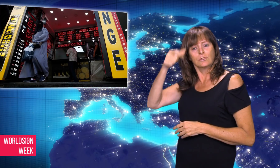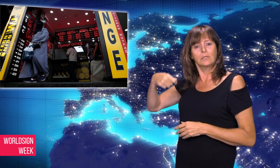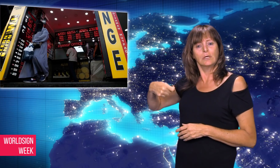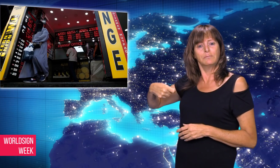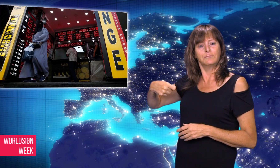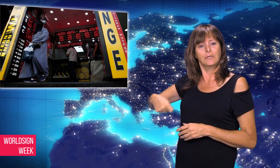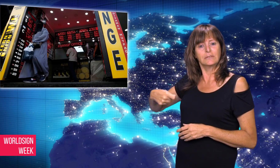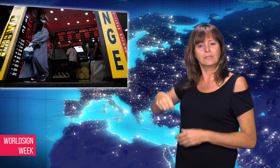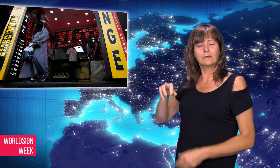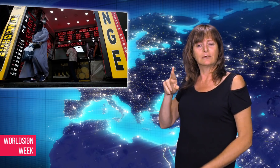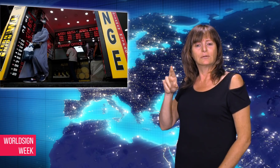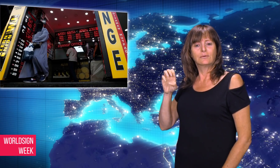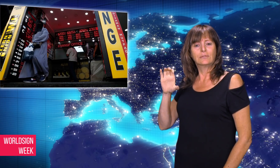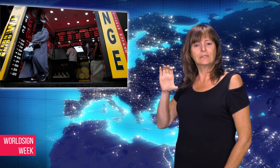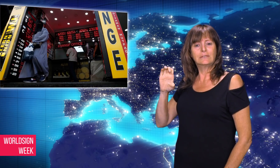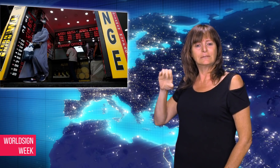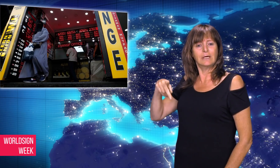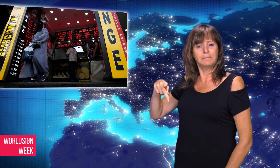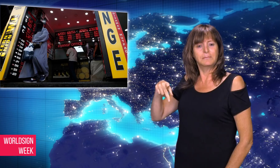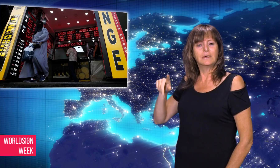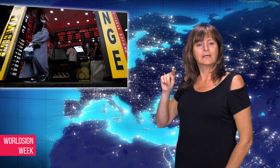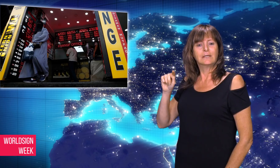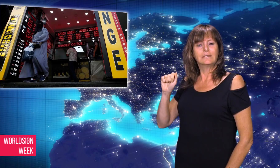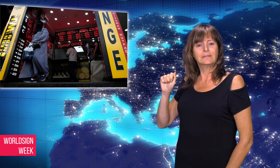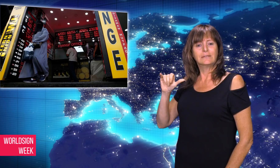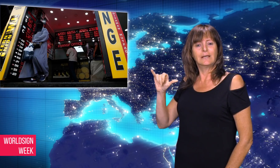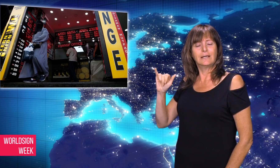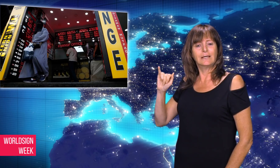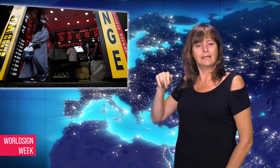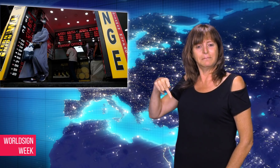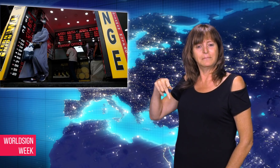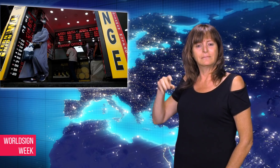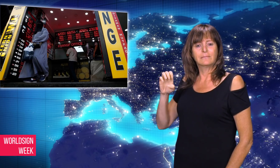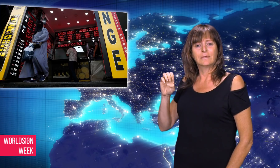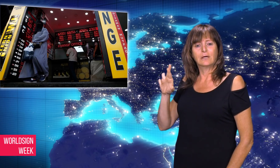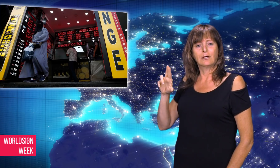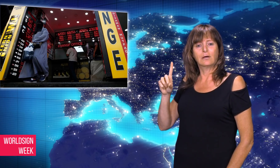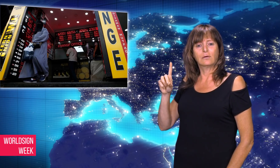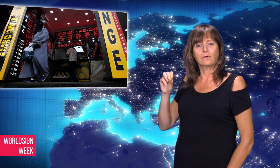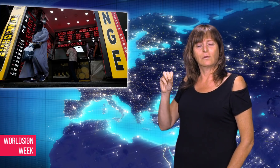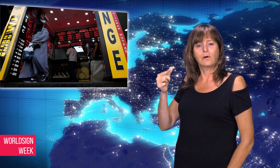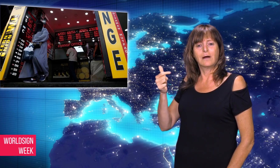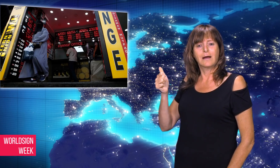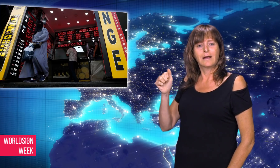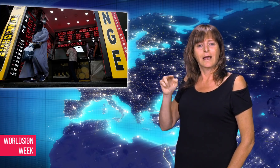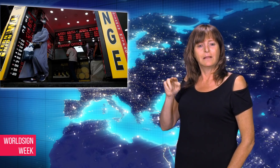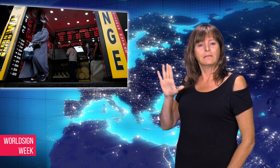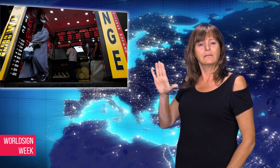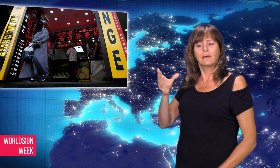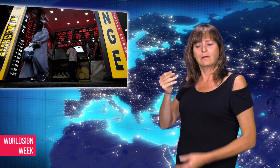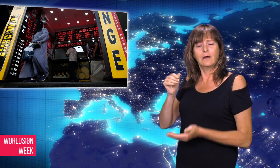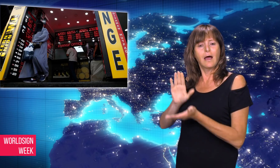Tayyip Erdogan’s economic policies and lack of progress on the detention of